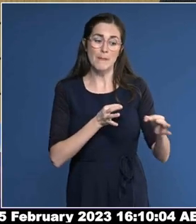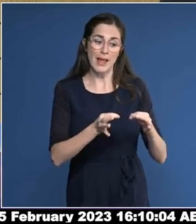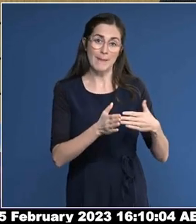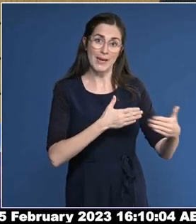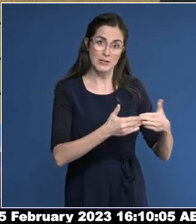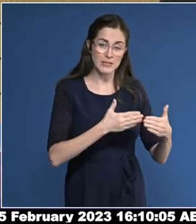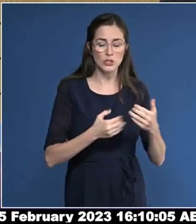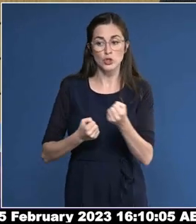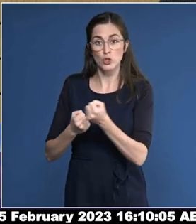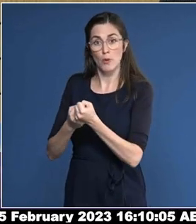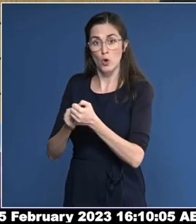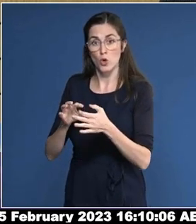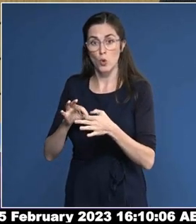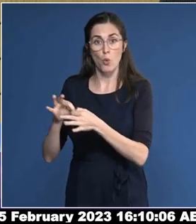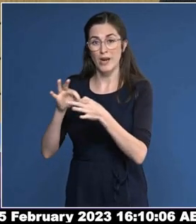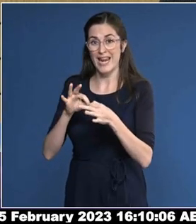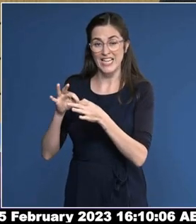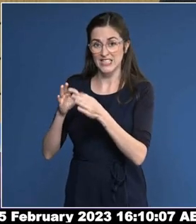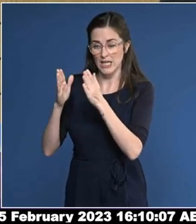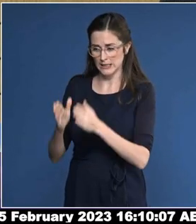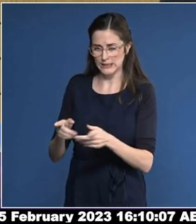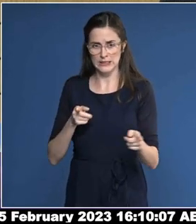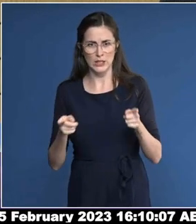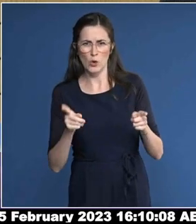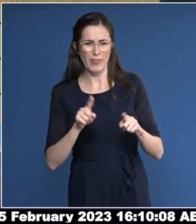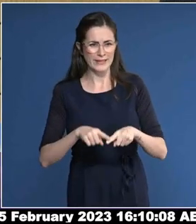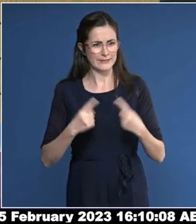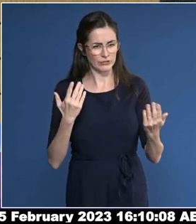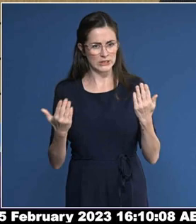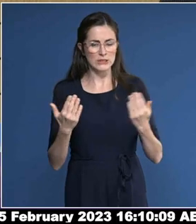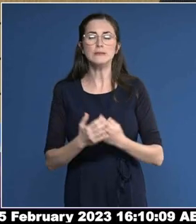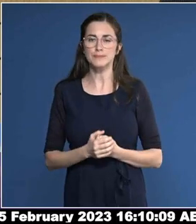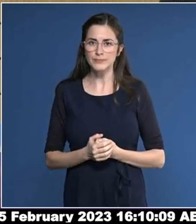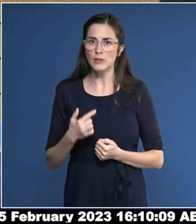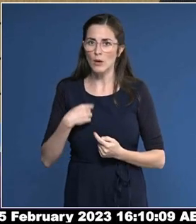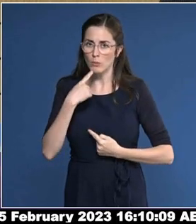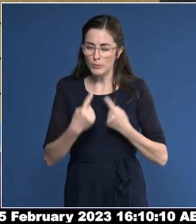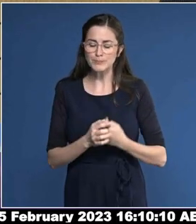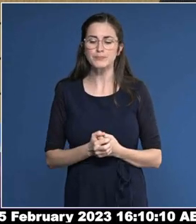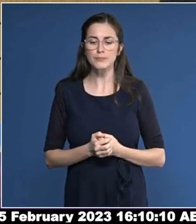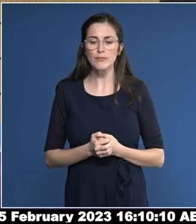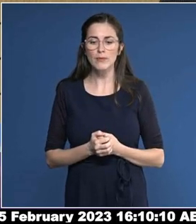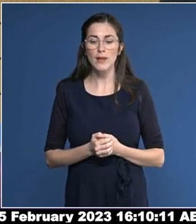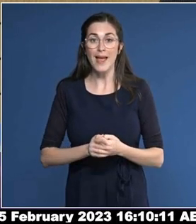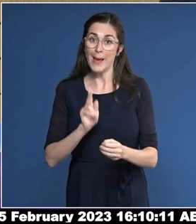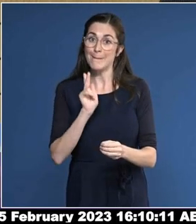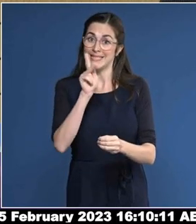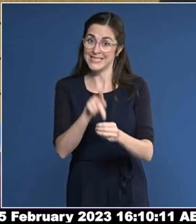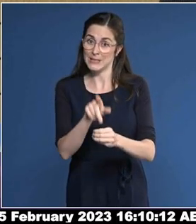people who are not as familiar as you with those terms, a participant chooses how the